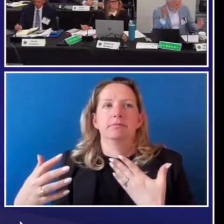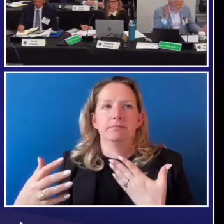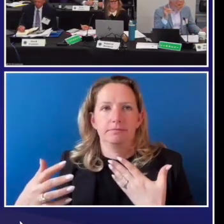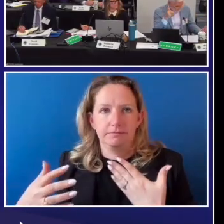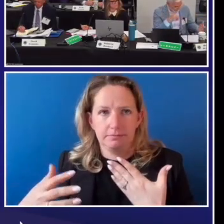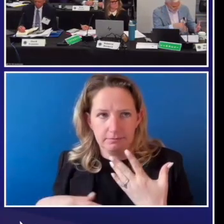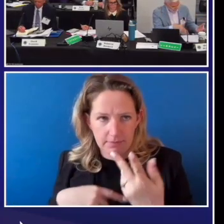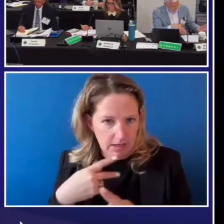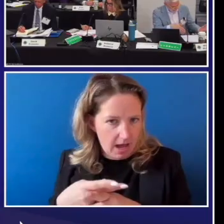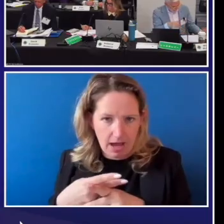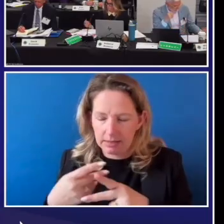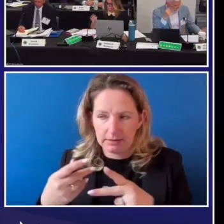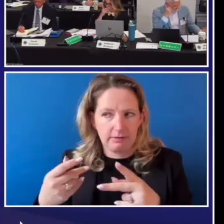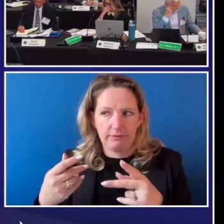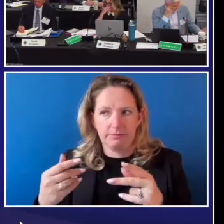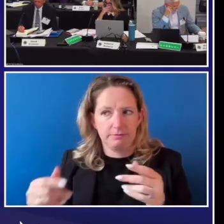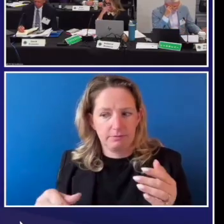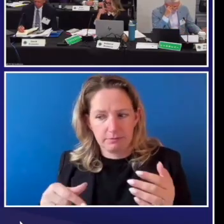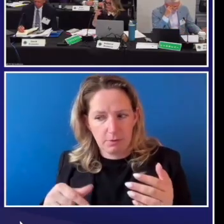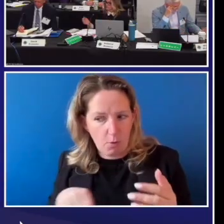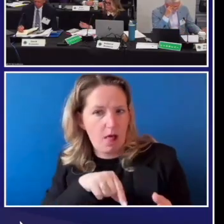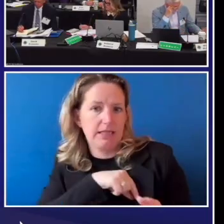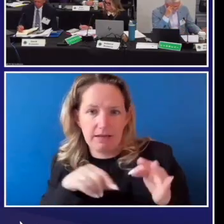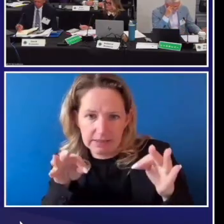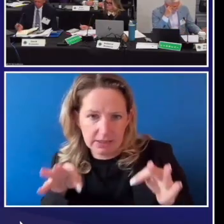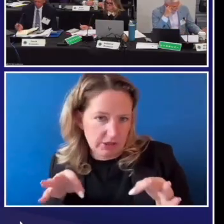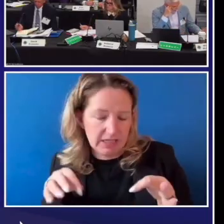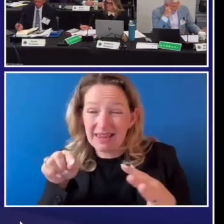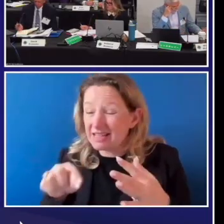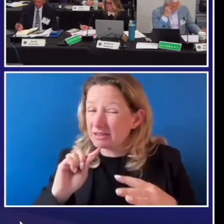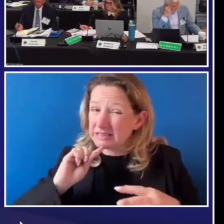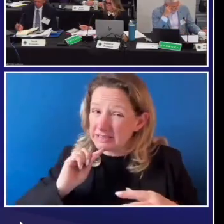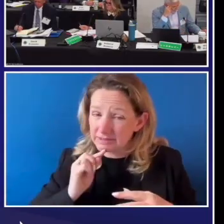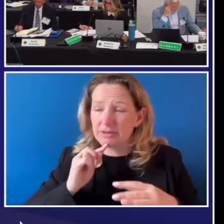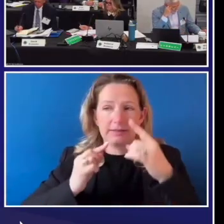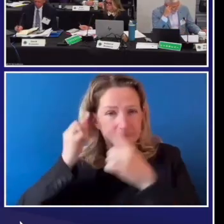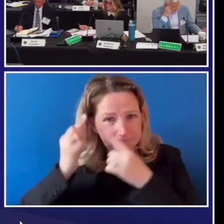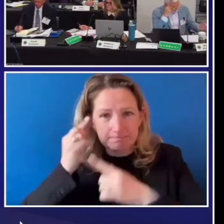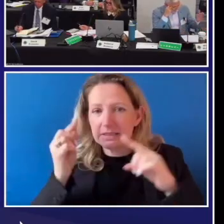Because these are really high stakes issues. Um, and so why would we want to say, in